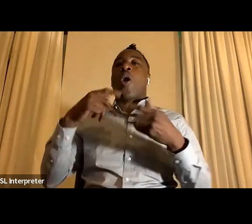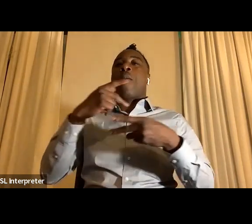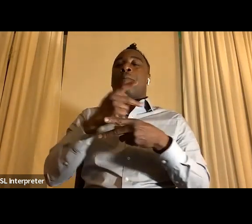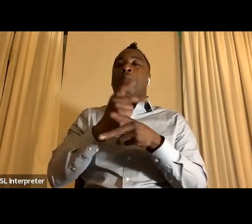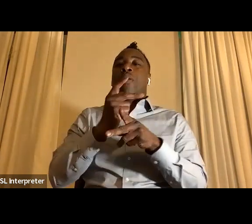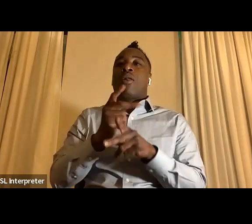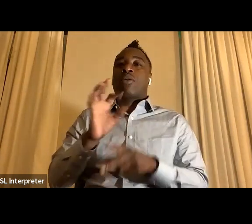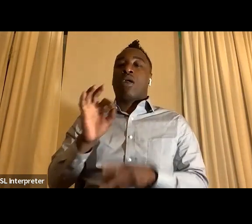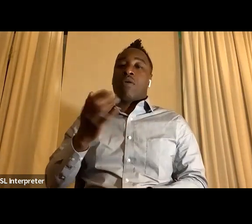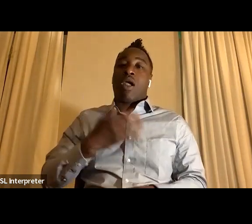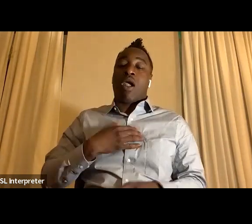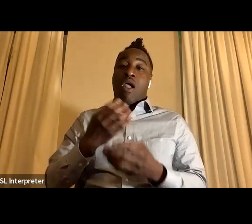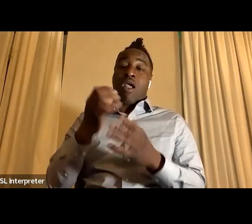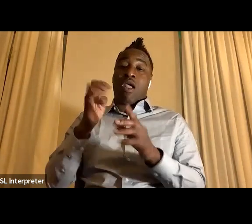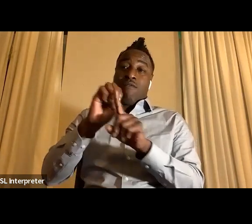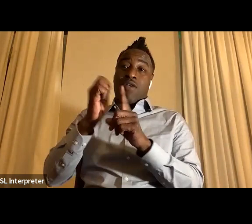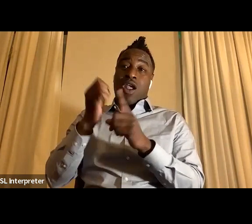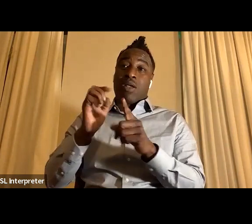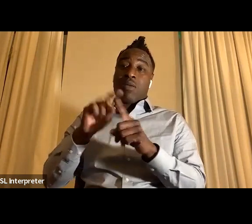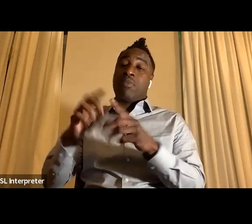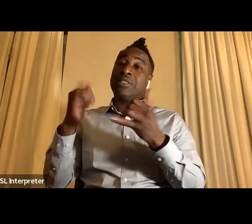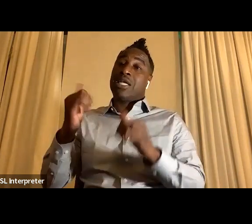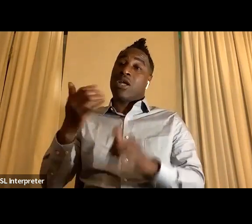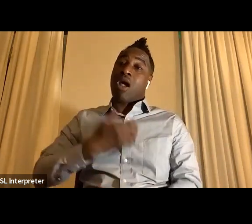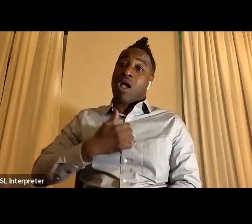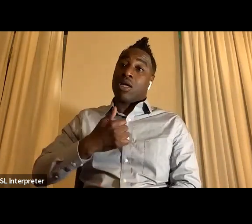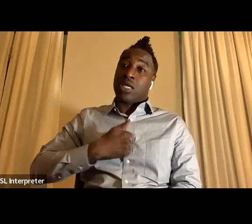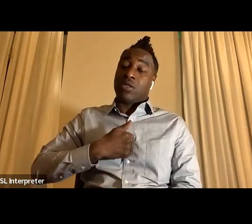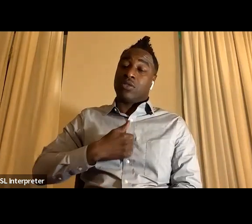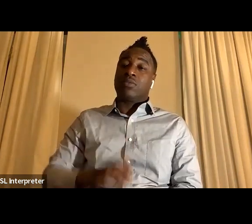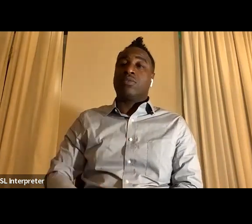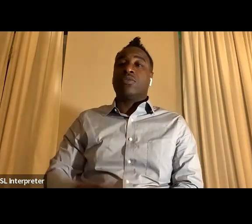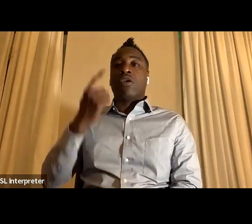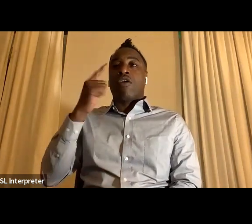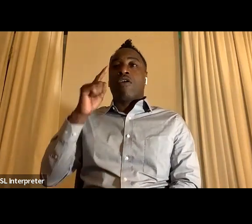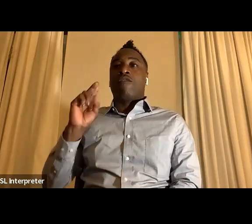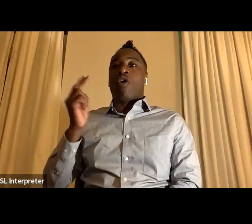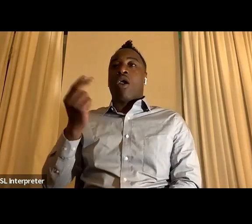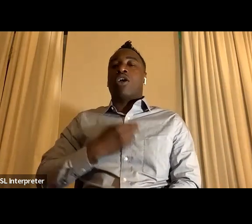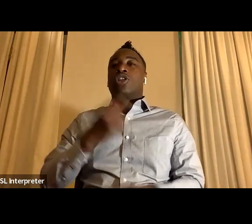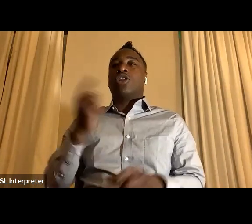but at the same time we are still ourselves. And for us to properly know ourselves and express ourselves,